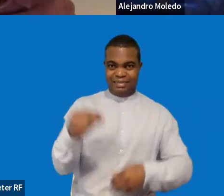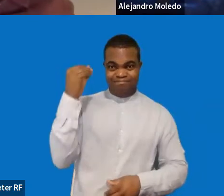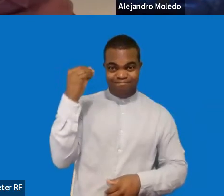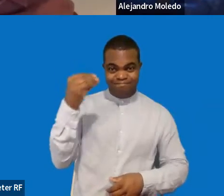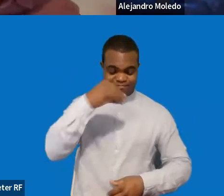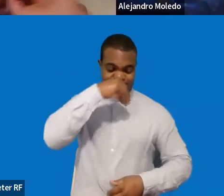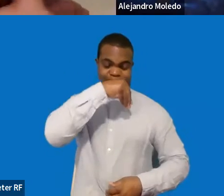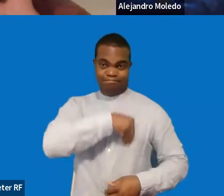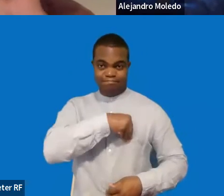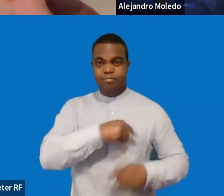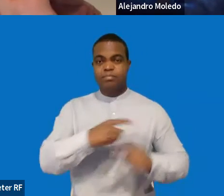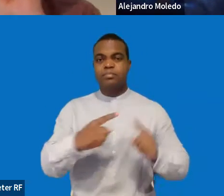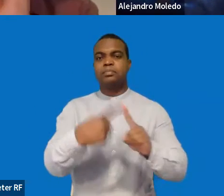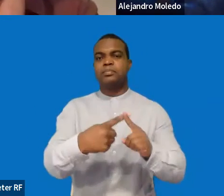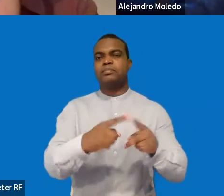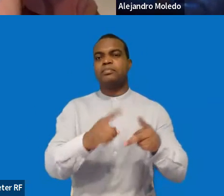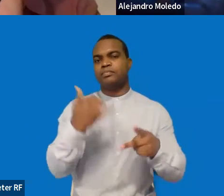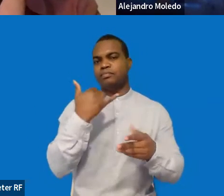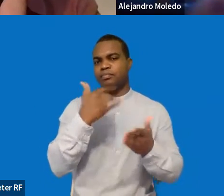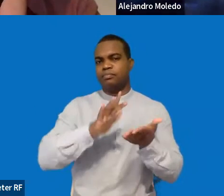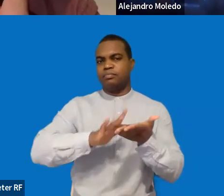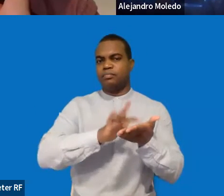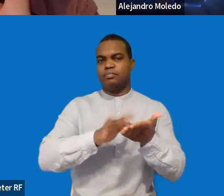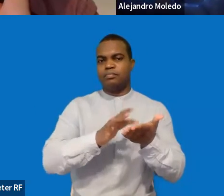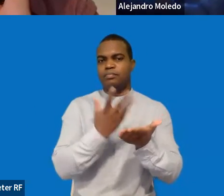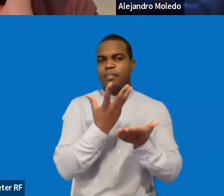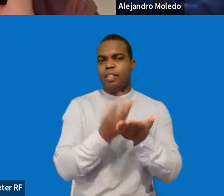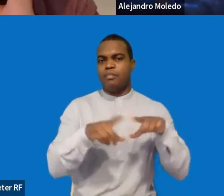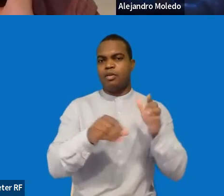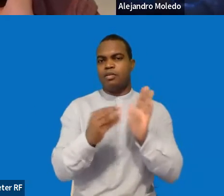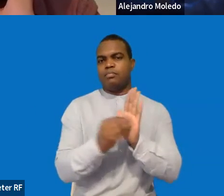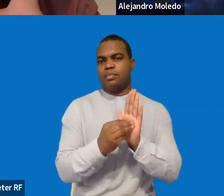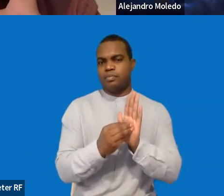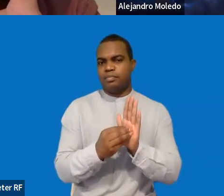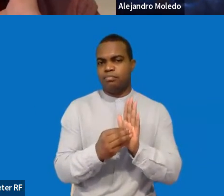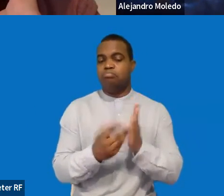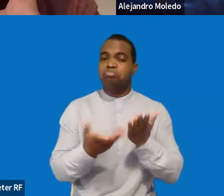that the use of the European Disability Card when you travel abroad is voluntary.